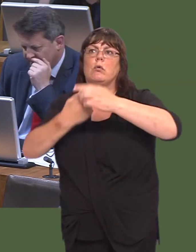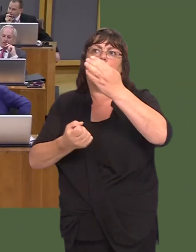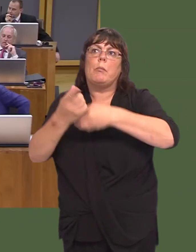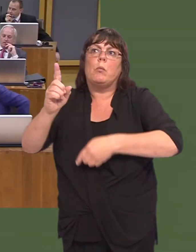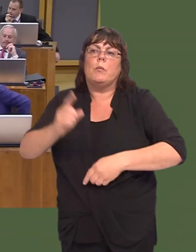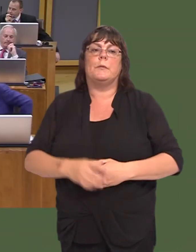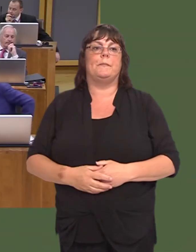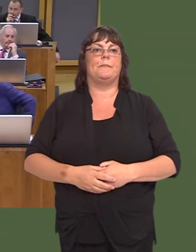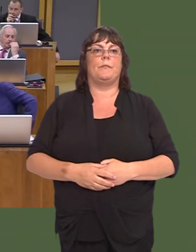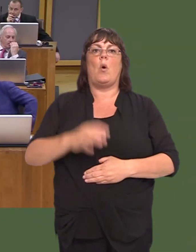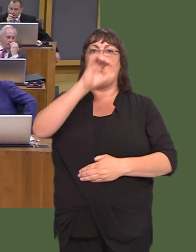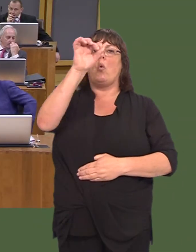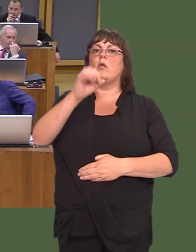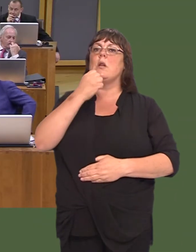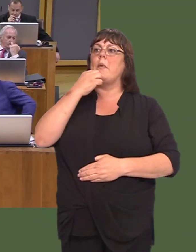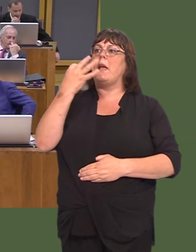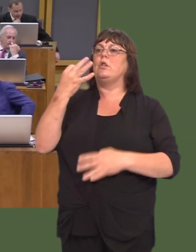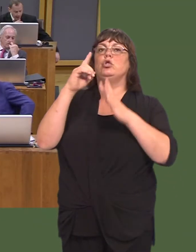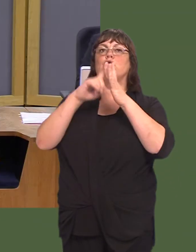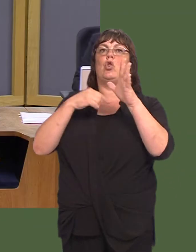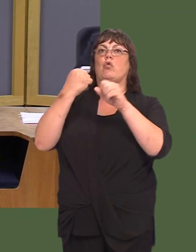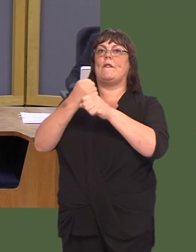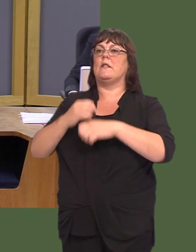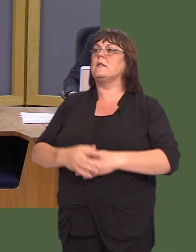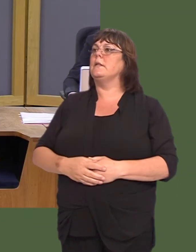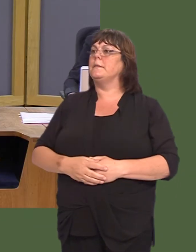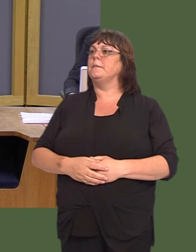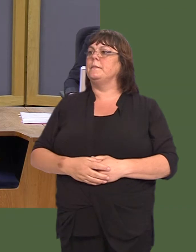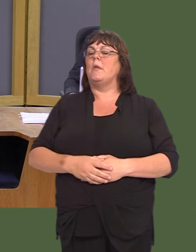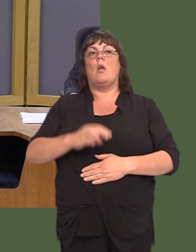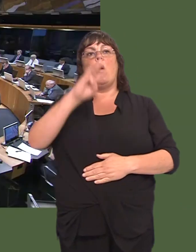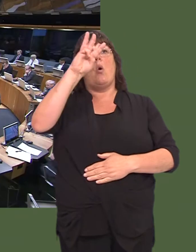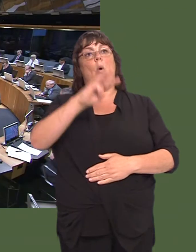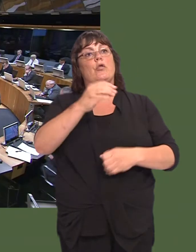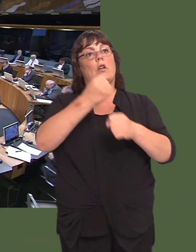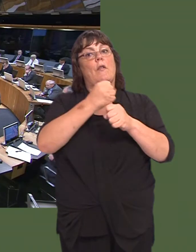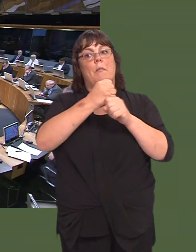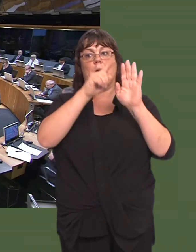Pa bolisi y bydd Llywodraeth Cymru yn ei ddilyn i annog a chefnogi llwyddiant ym maes chwaraeon yng Nghymru?